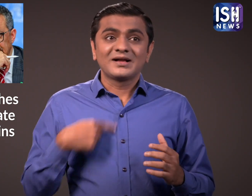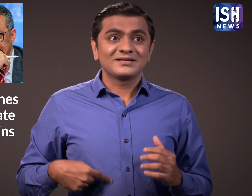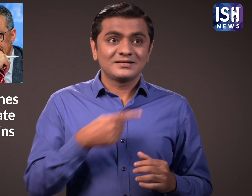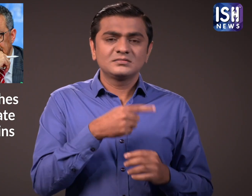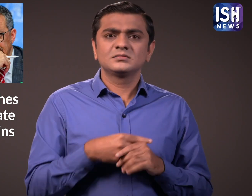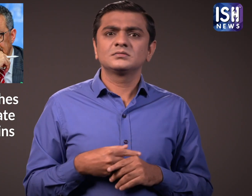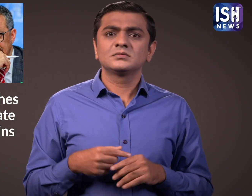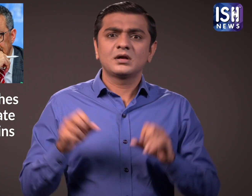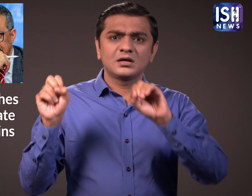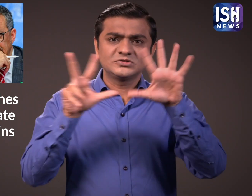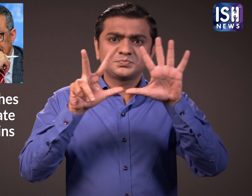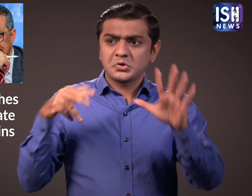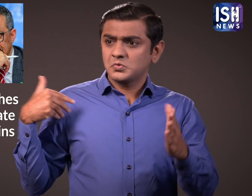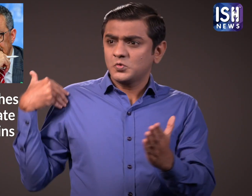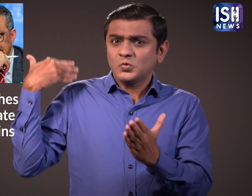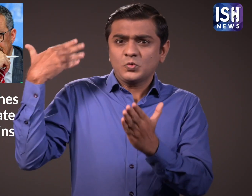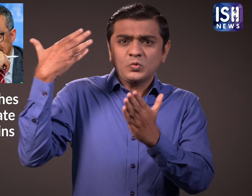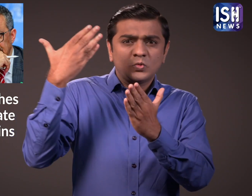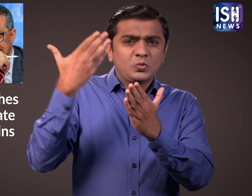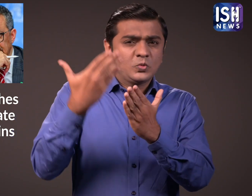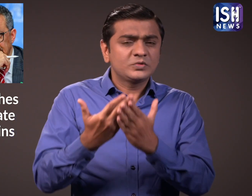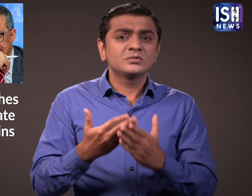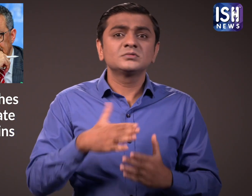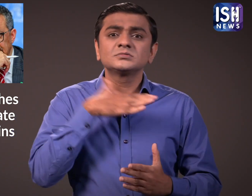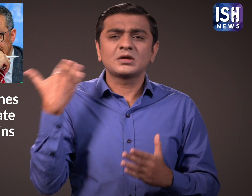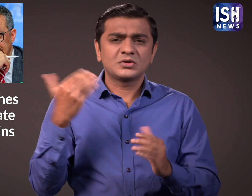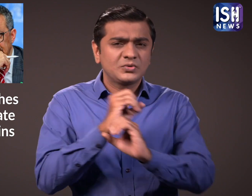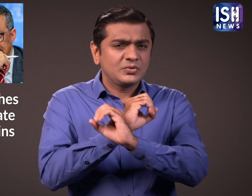Since eight months there was no coronavirus death in China.